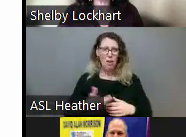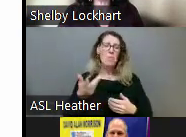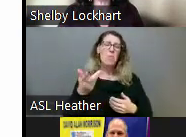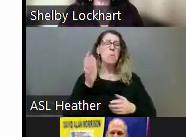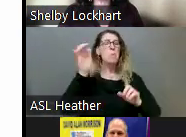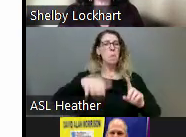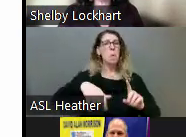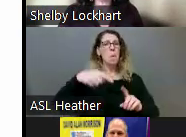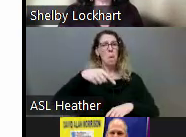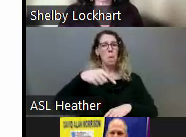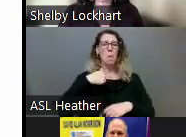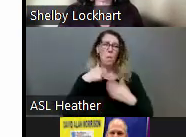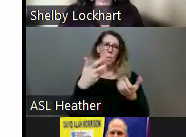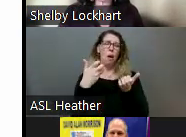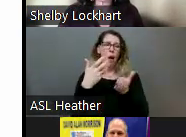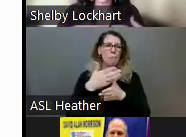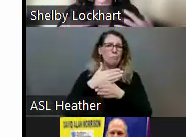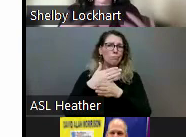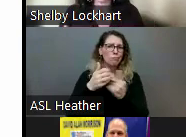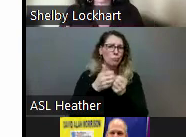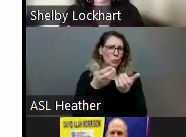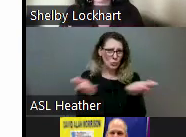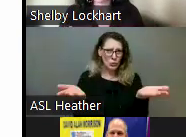the things I just wanted to share with everybody; I hope that gave you some